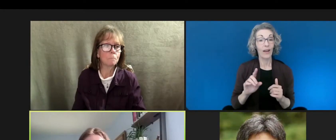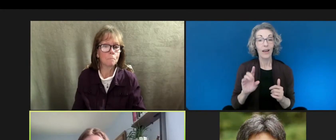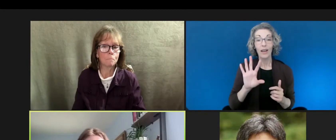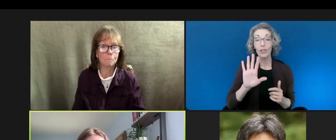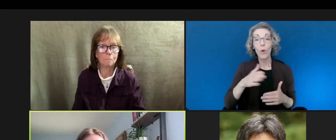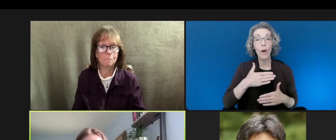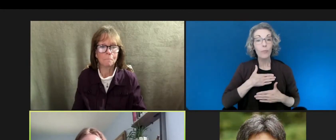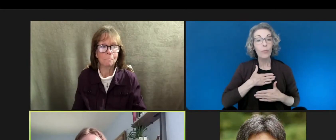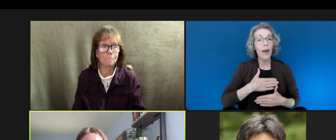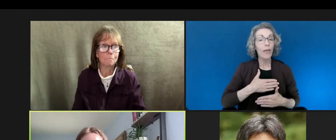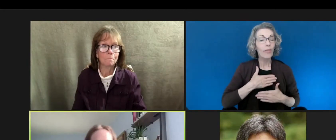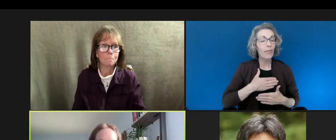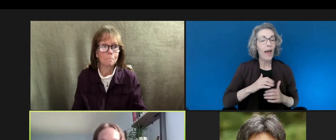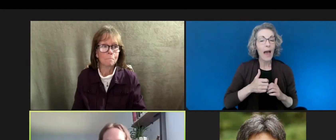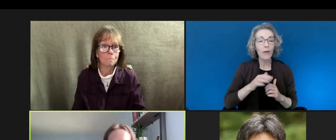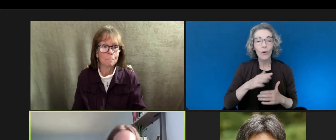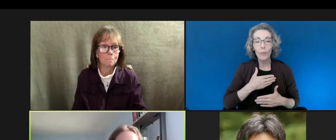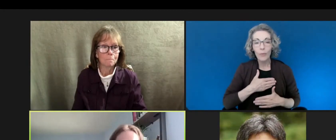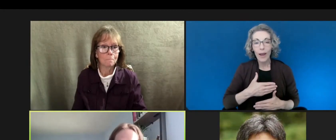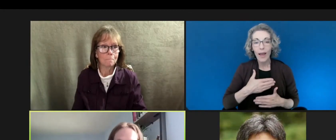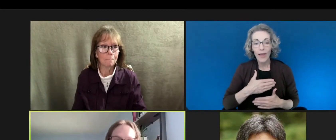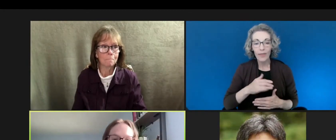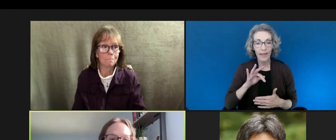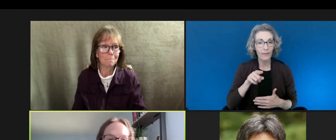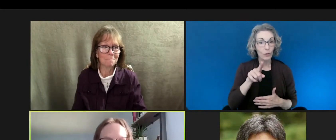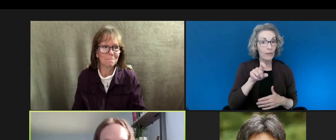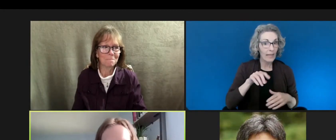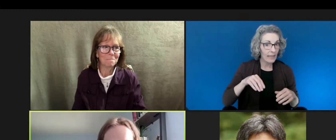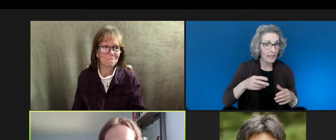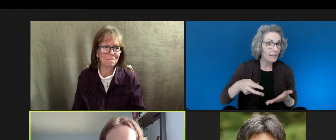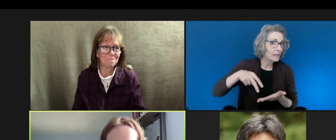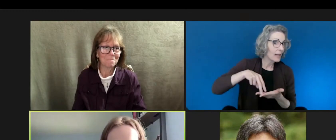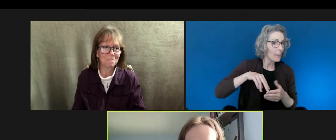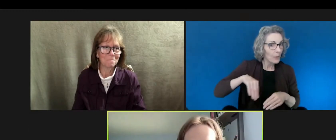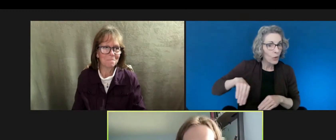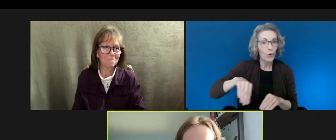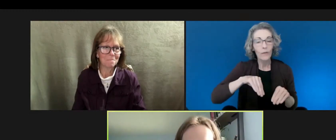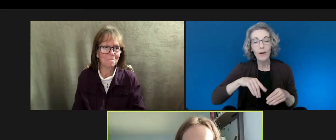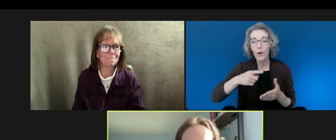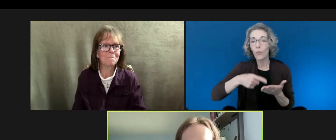if you need to move at all, what feels like self-care right now.